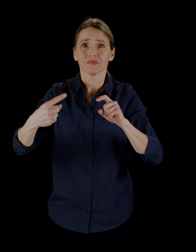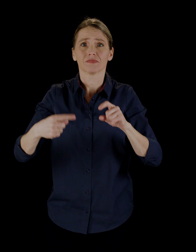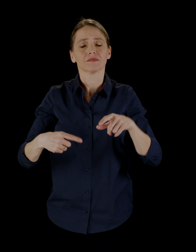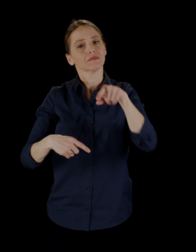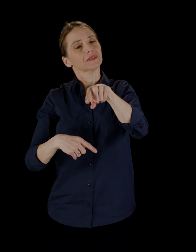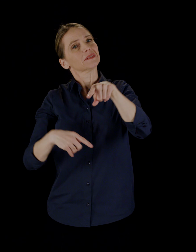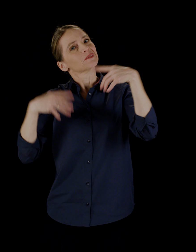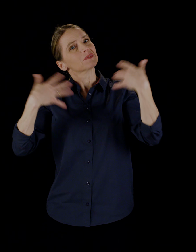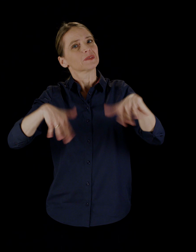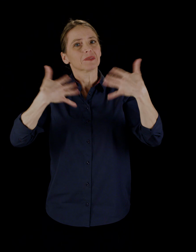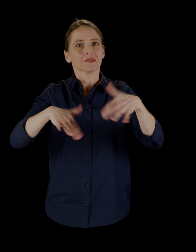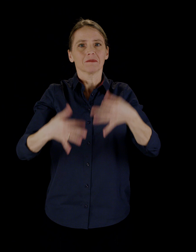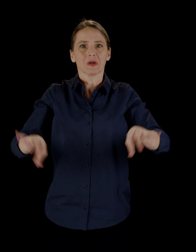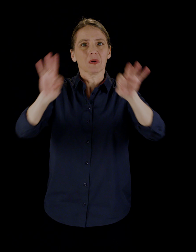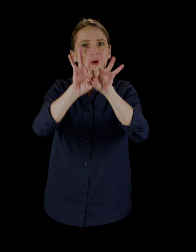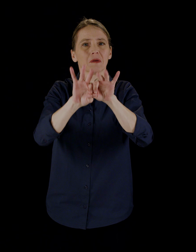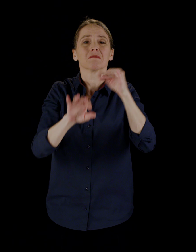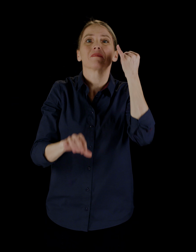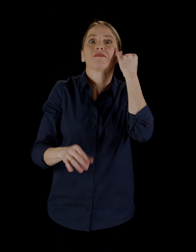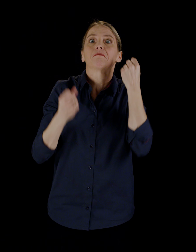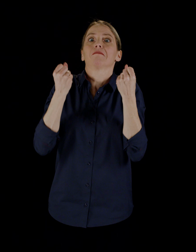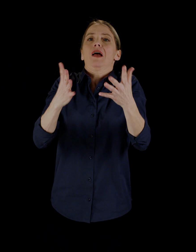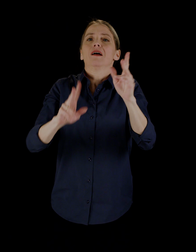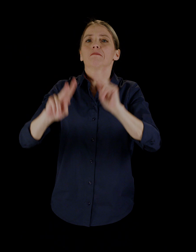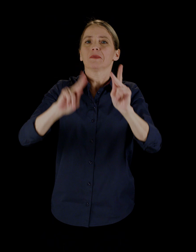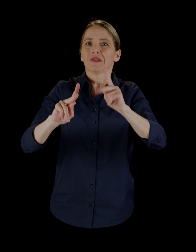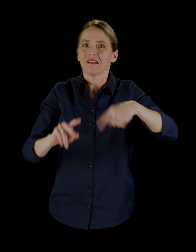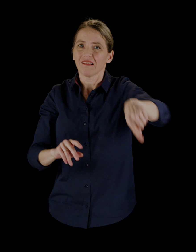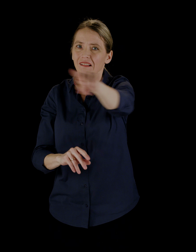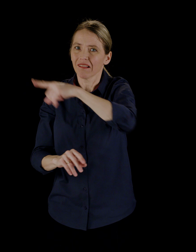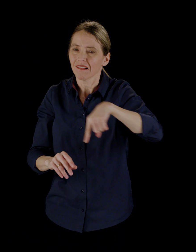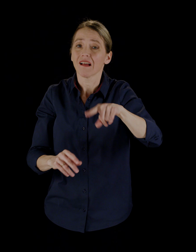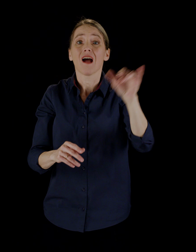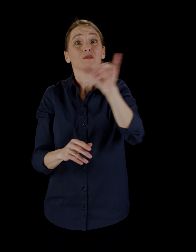devices, such as computers and smartphones, accessing the Internet.